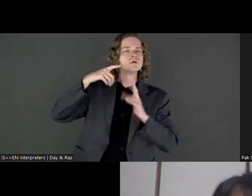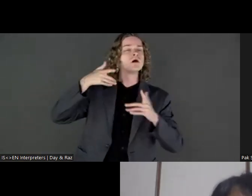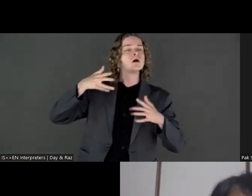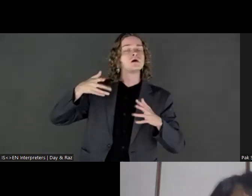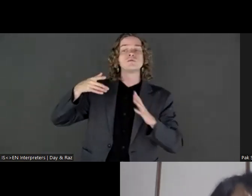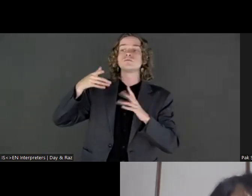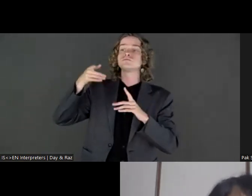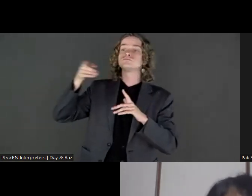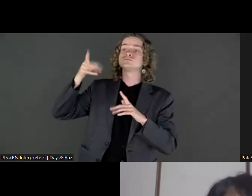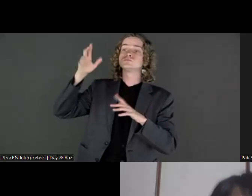law these are the floor is yours.